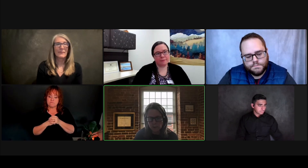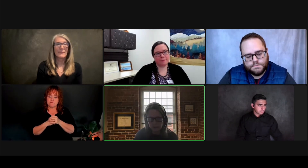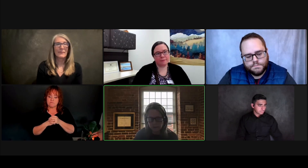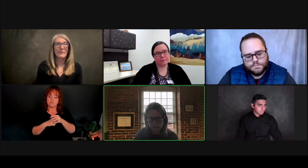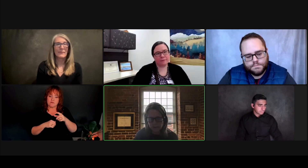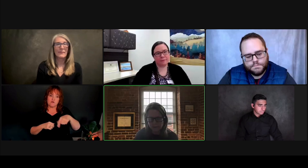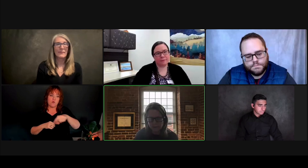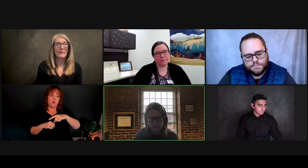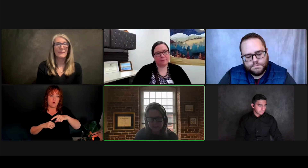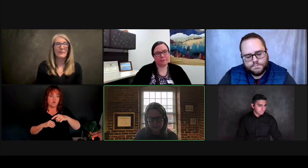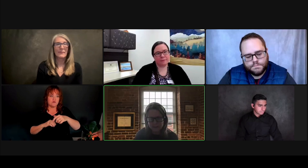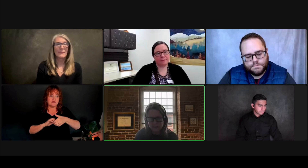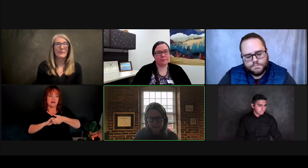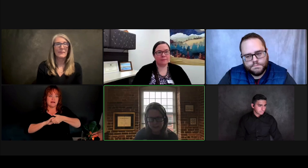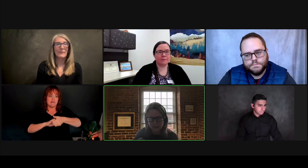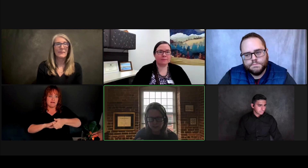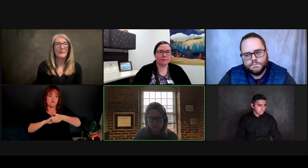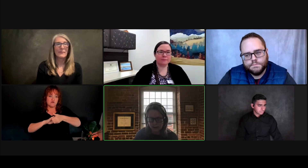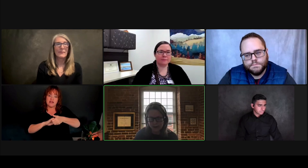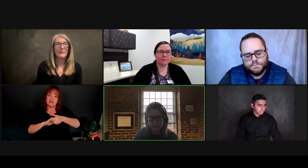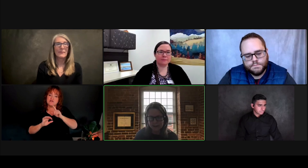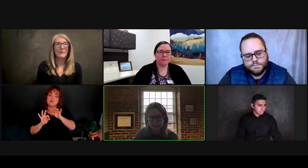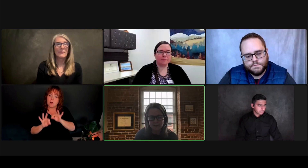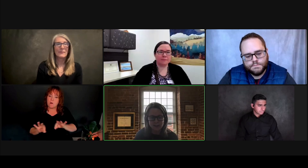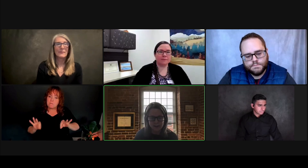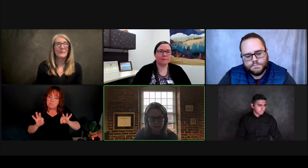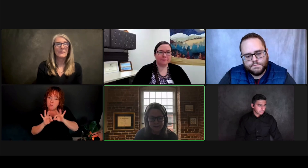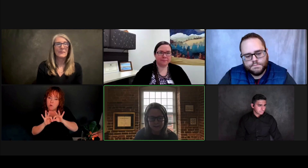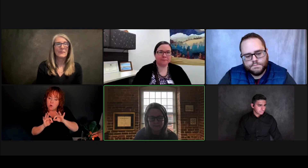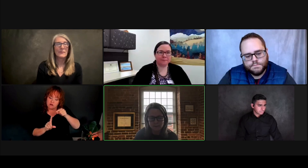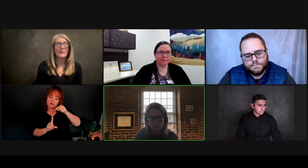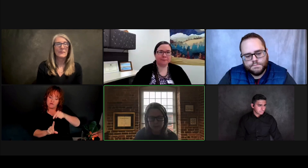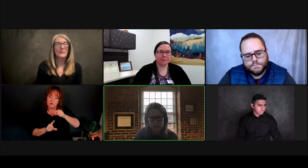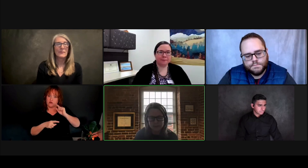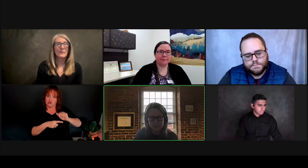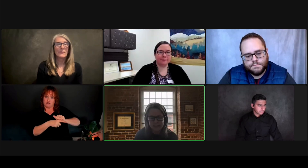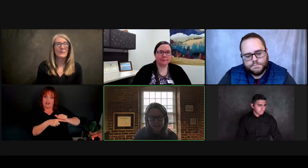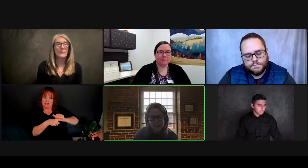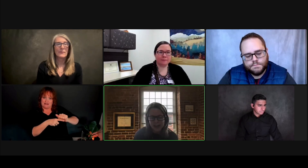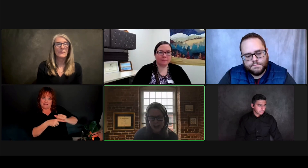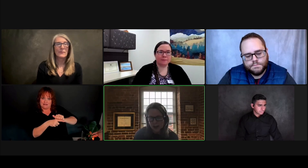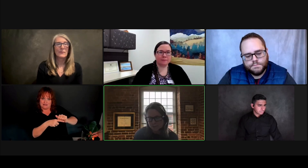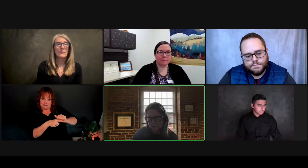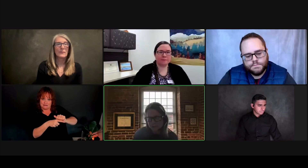important with is in training and sharing information.